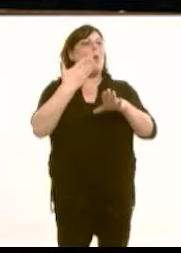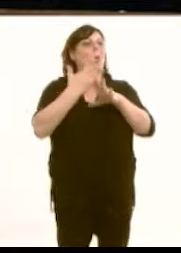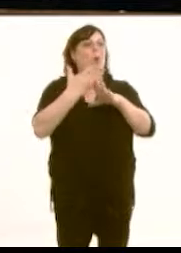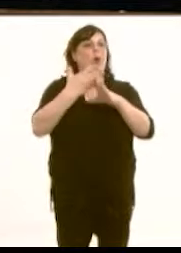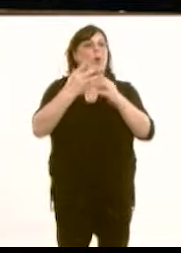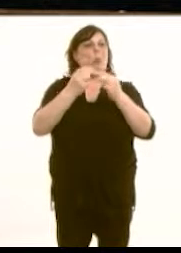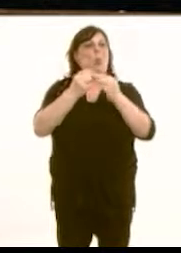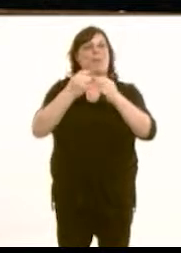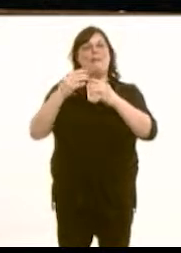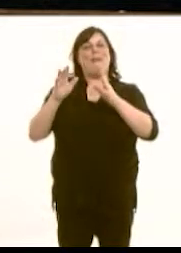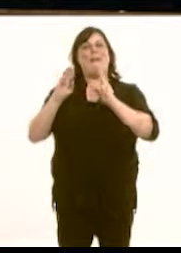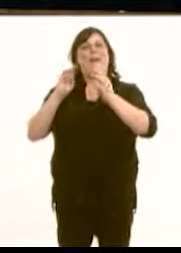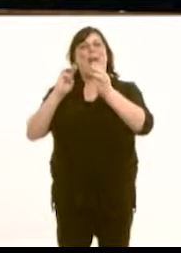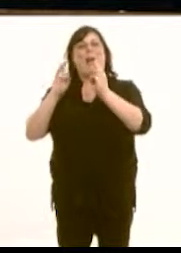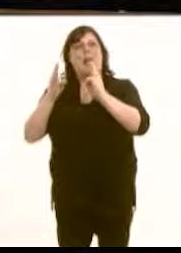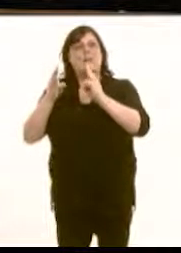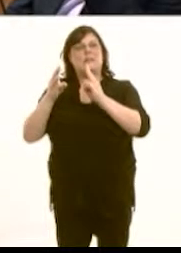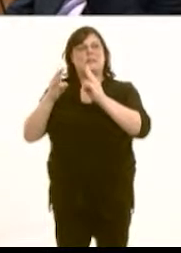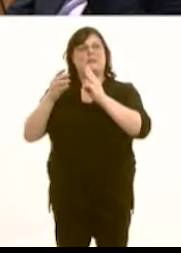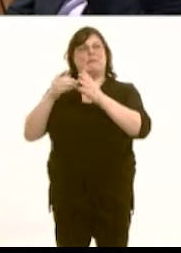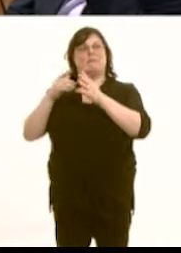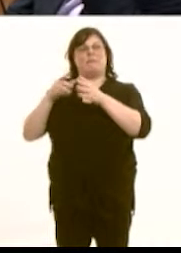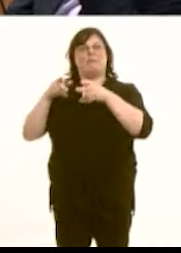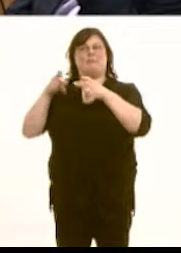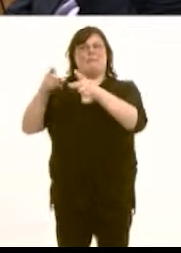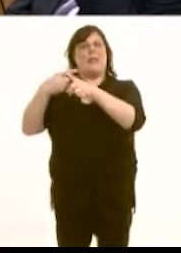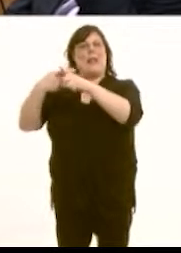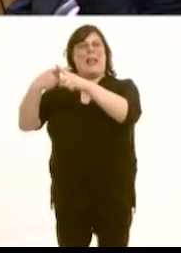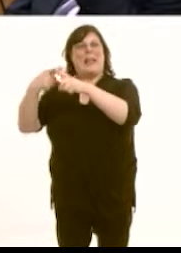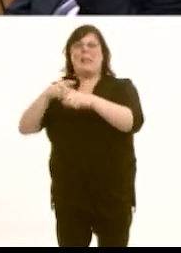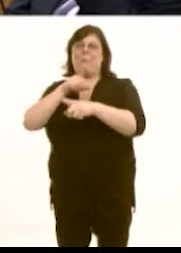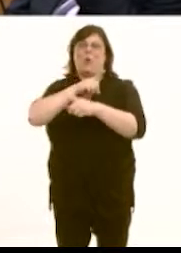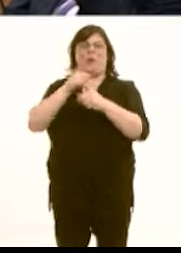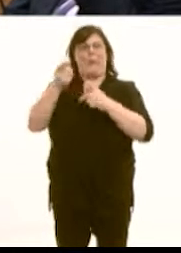Just to explain, they manage the tunnel on behalf of the Secretary of State for Transport.